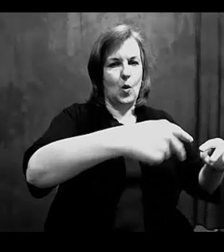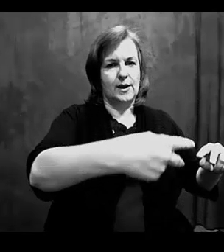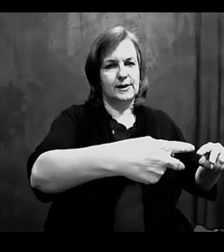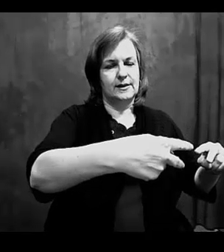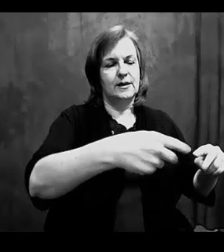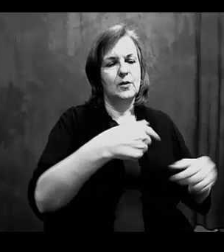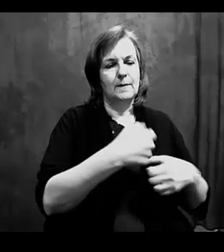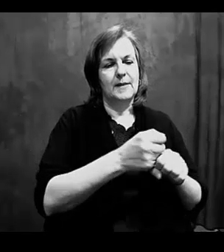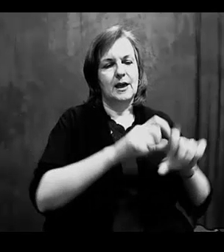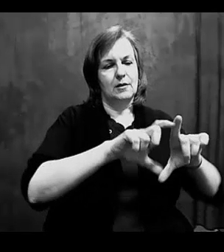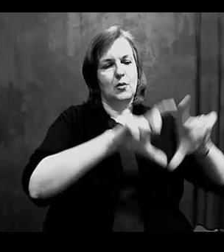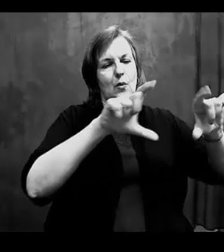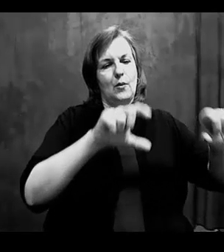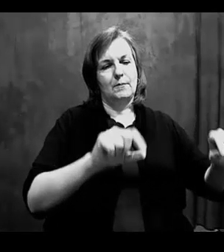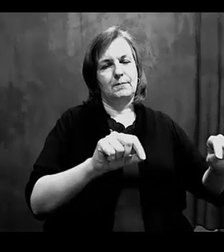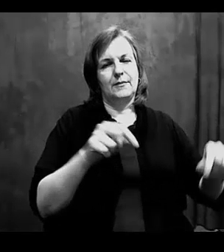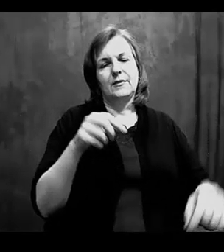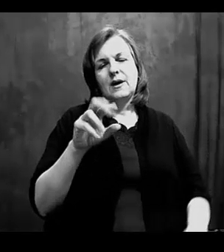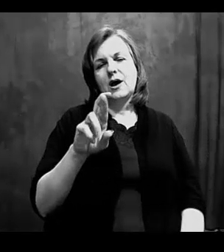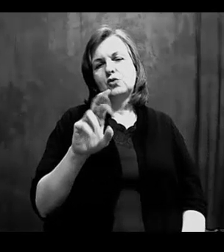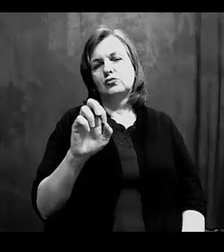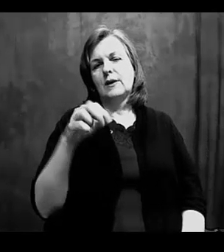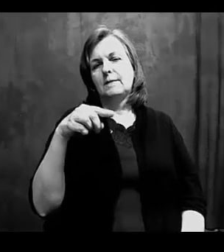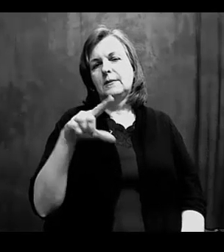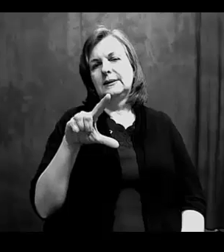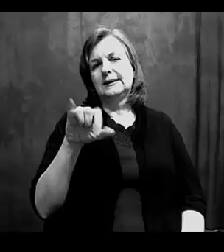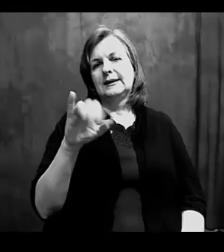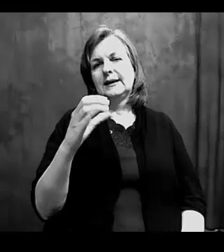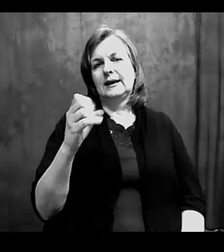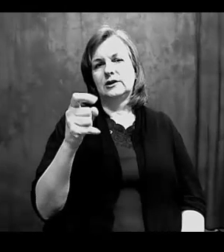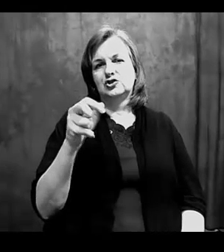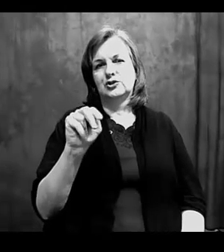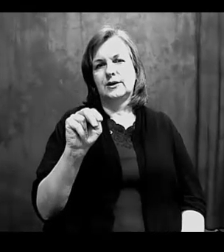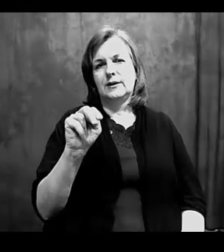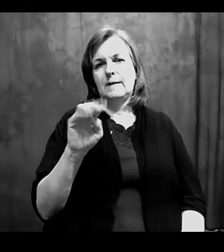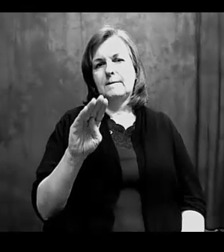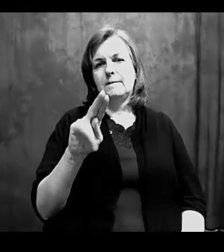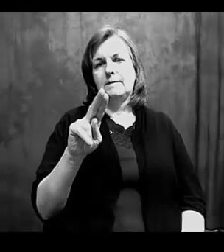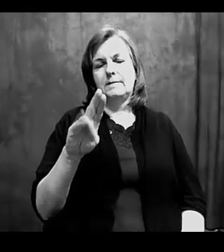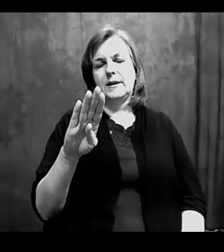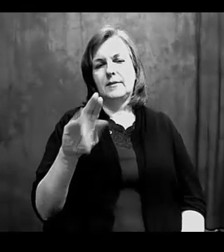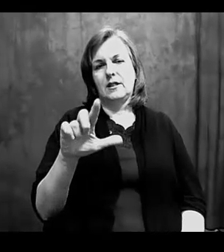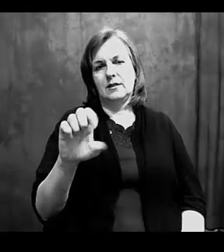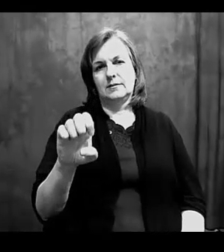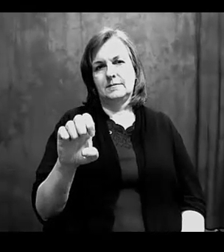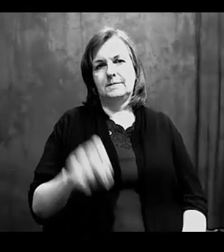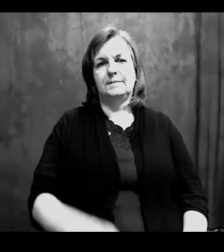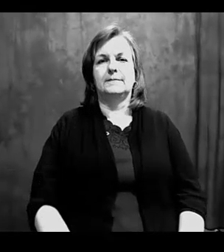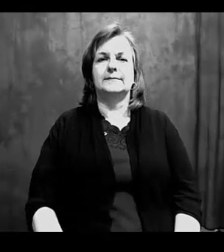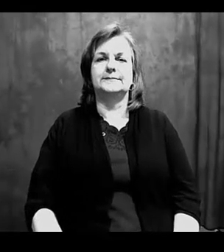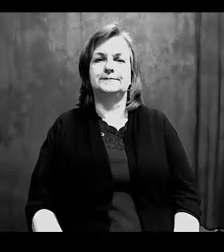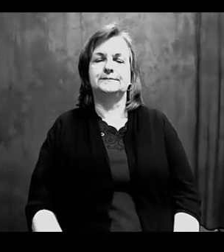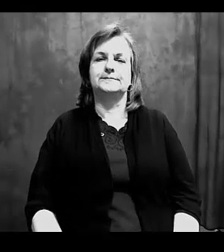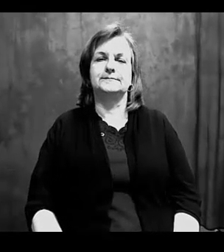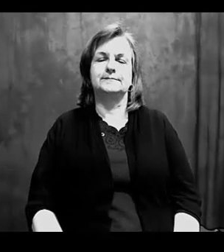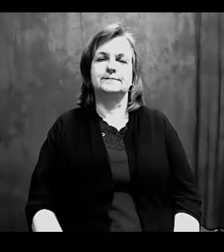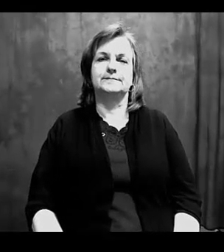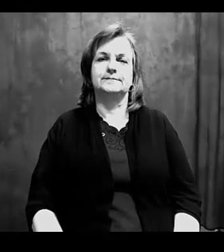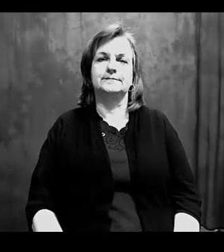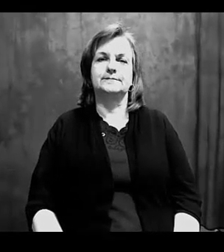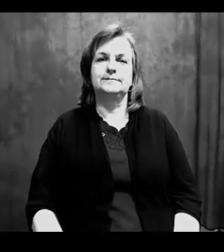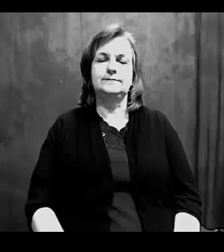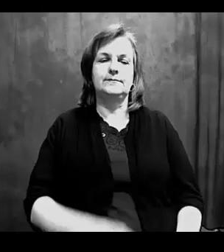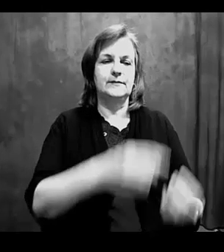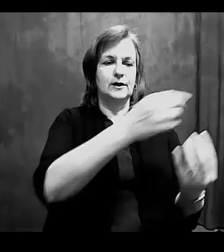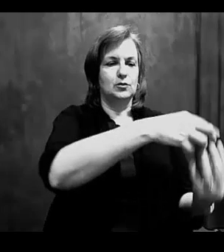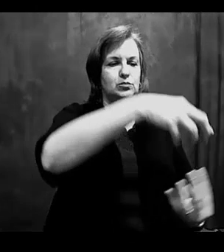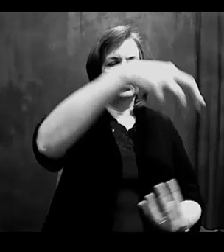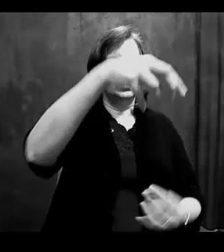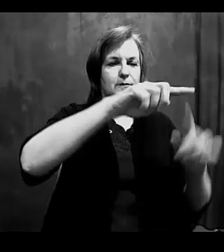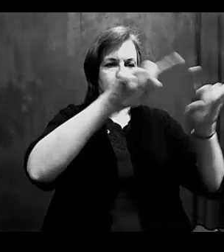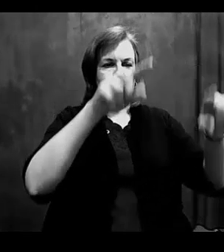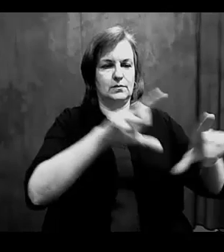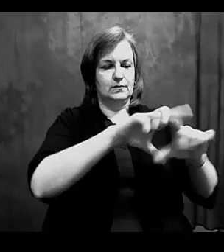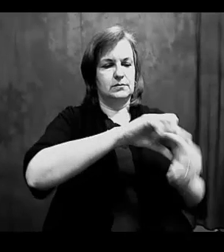so as its unzipping and unwinding we form something we call a replication bubble